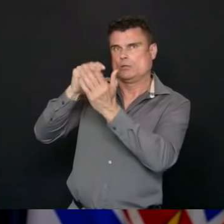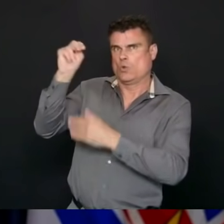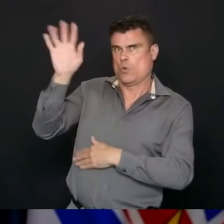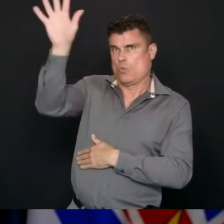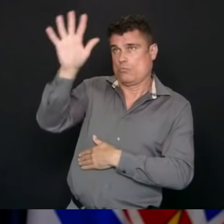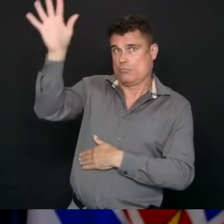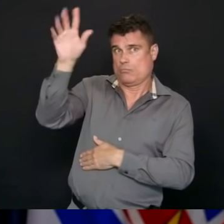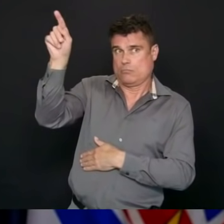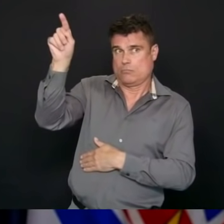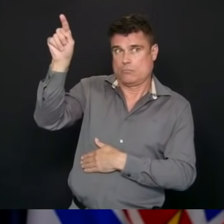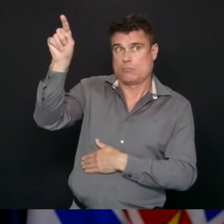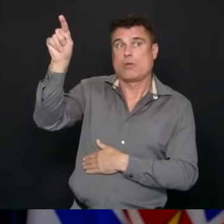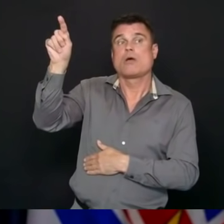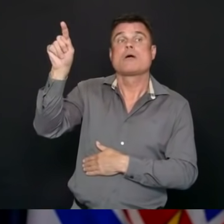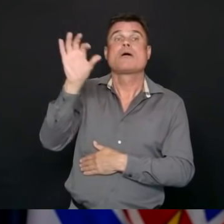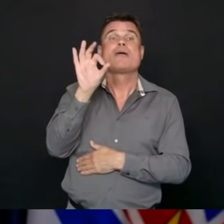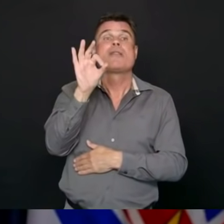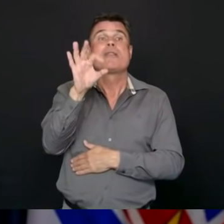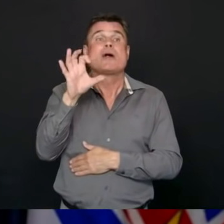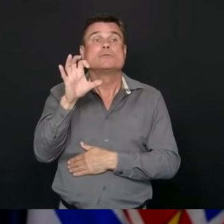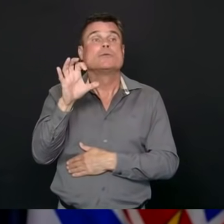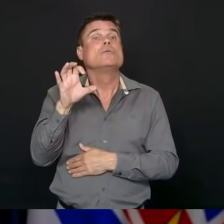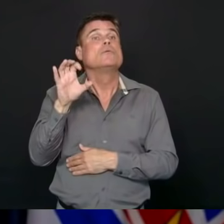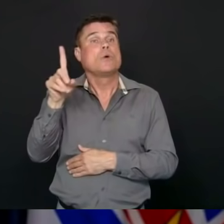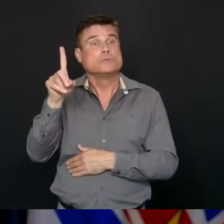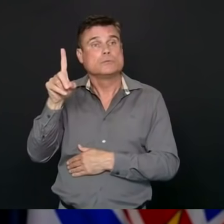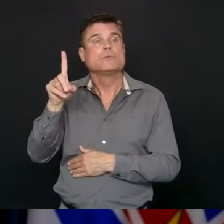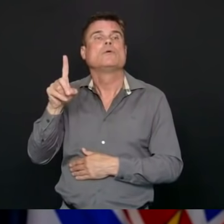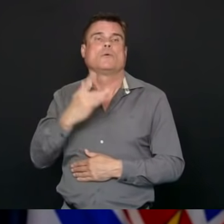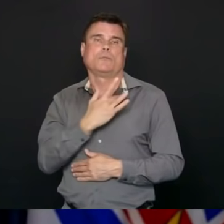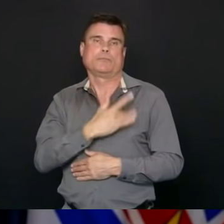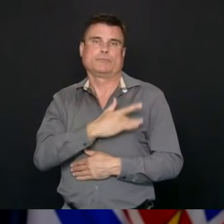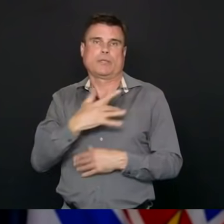Those cases are urgent cases, many involving cancer, others involving